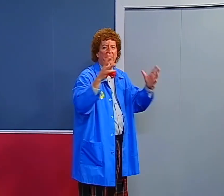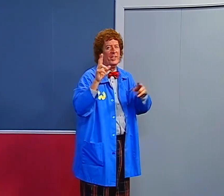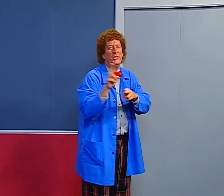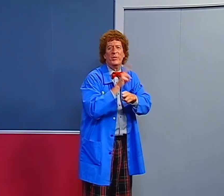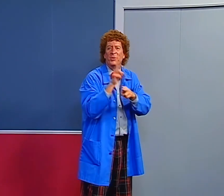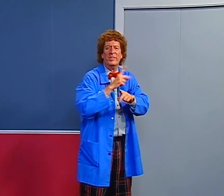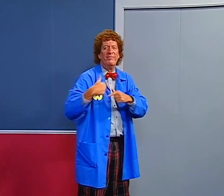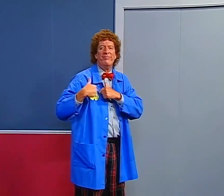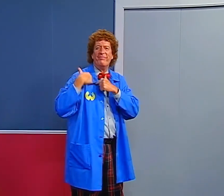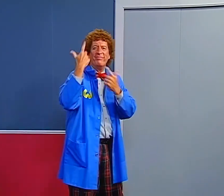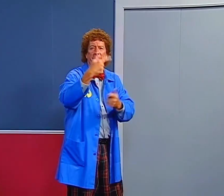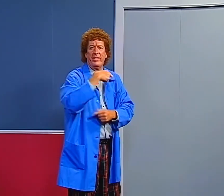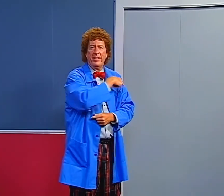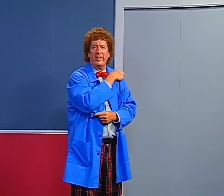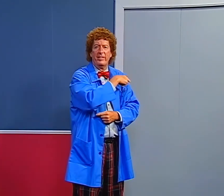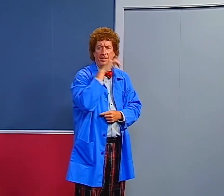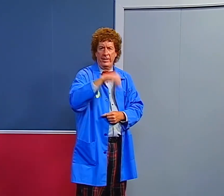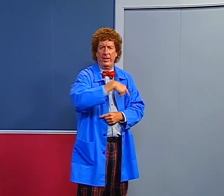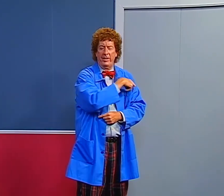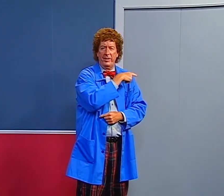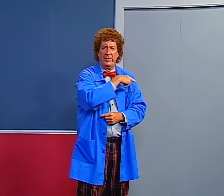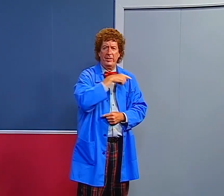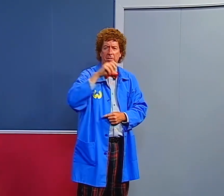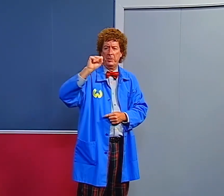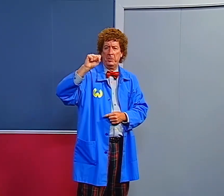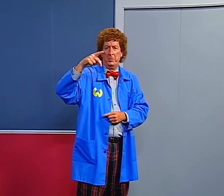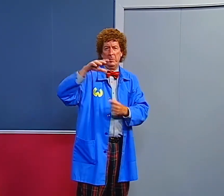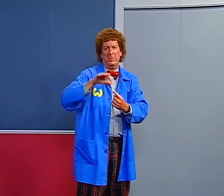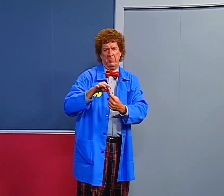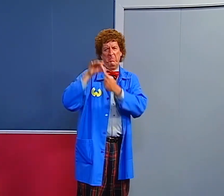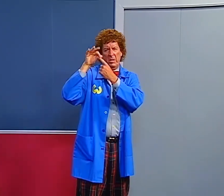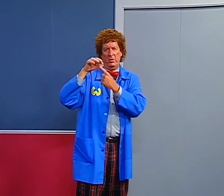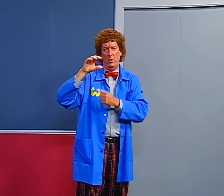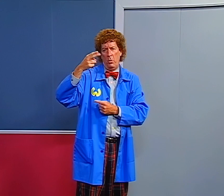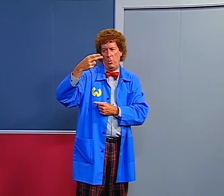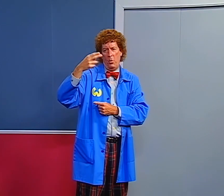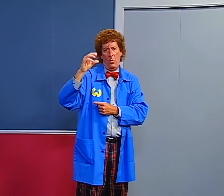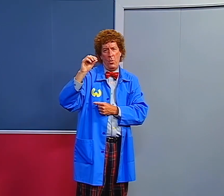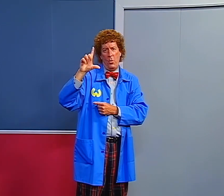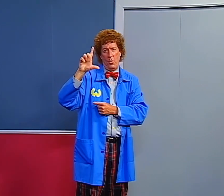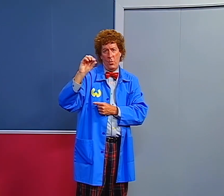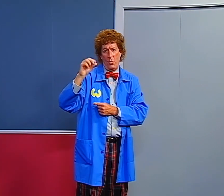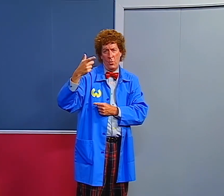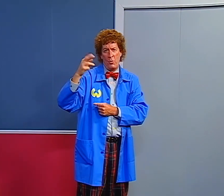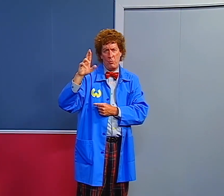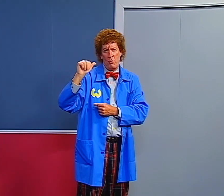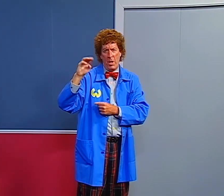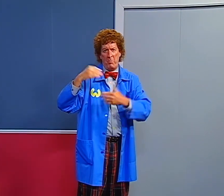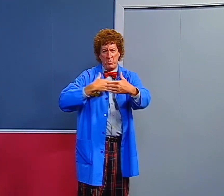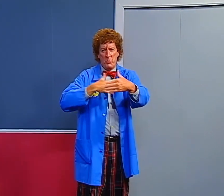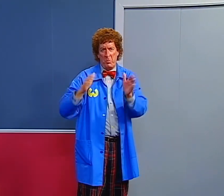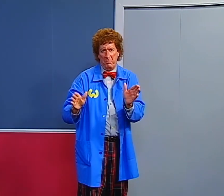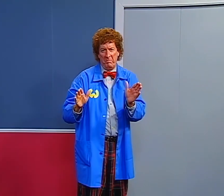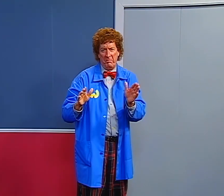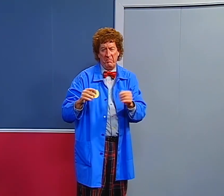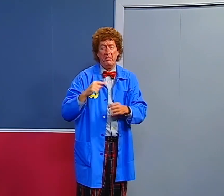THIS ROOM DOESN'T GET MUCH USE. IT'S A SPECIAL HOLOGRAM ROOM.